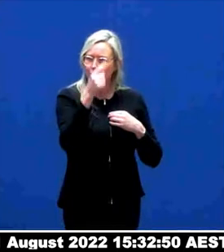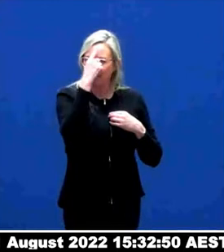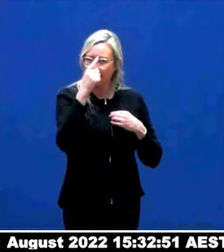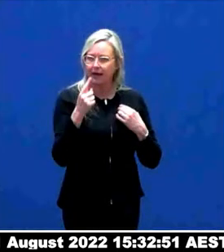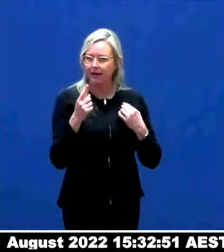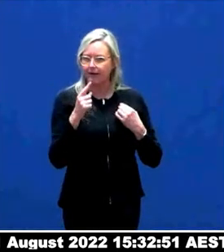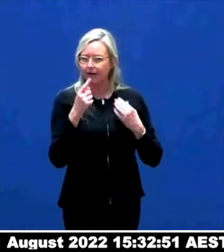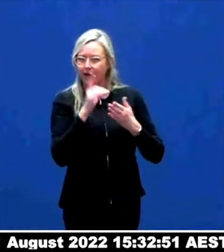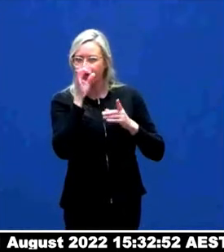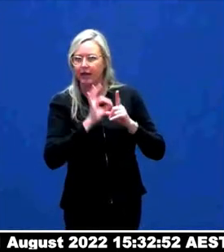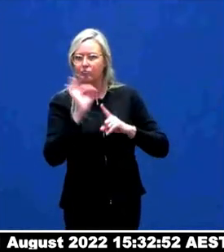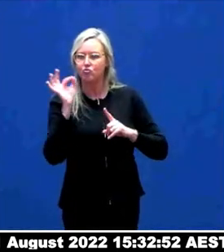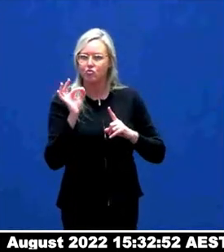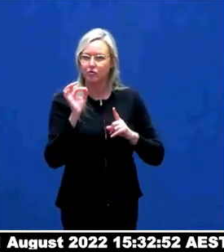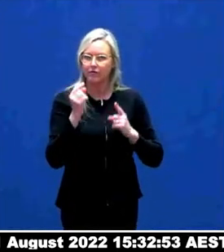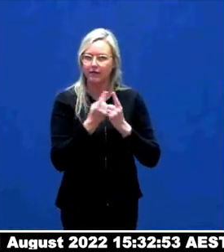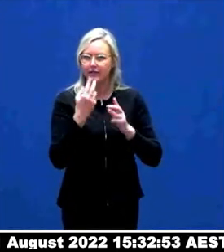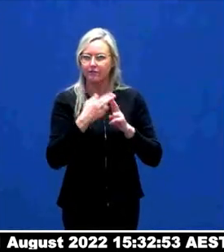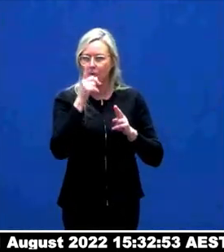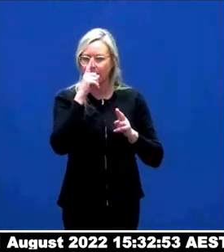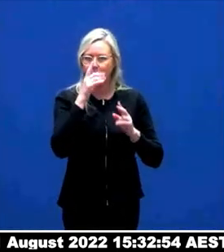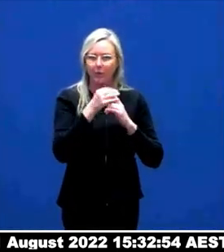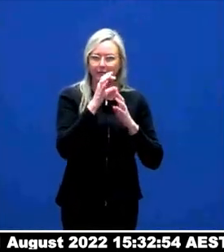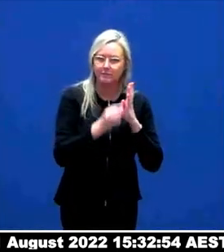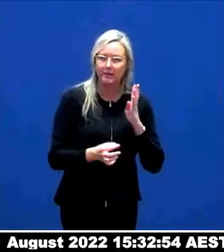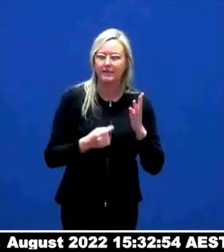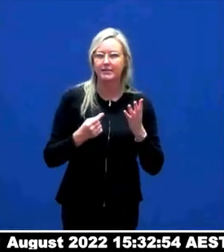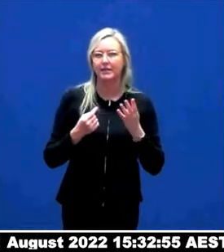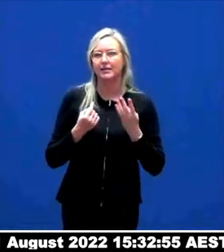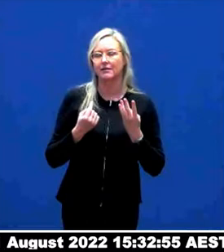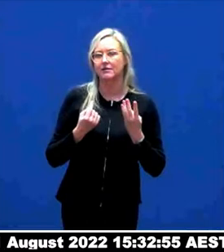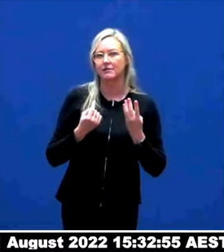support people with disability who, you know, don't live in the sort of average or